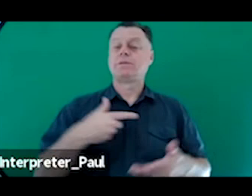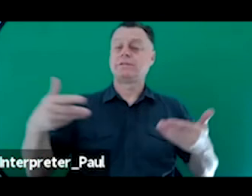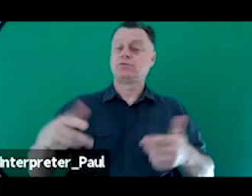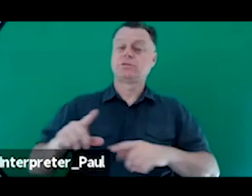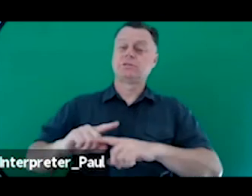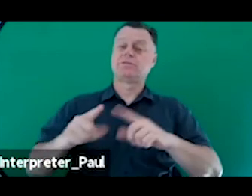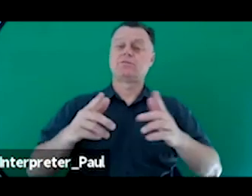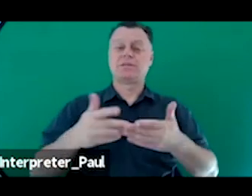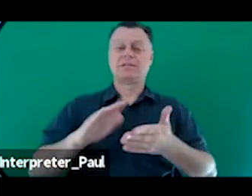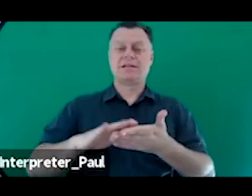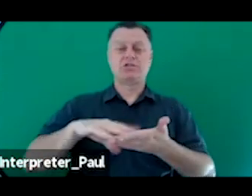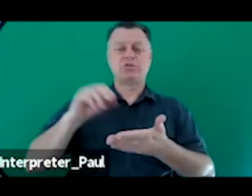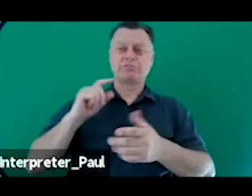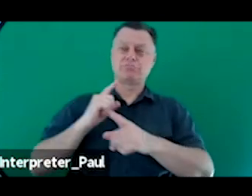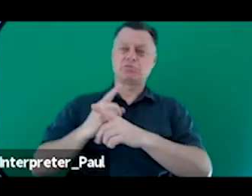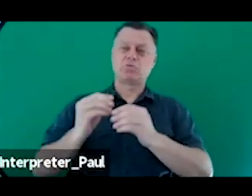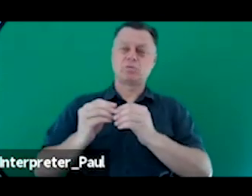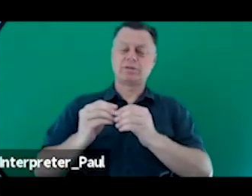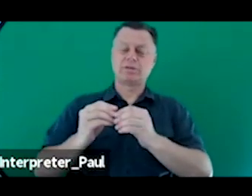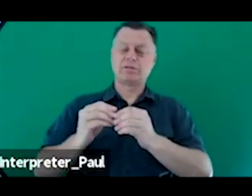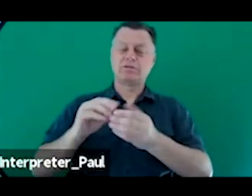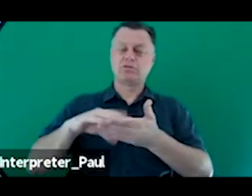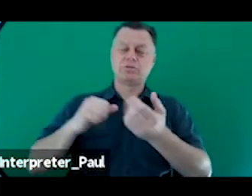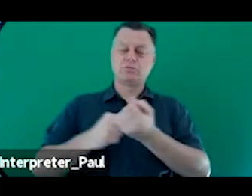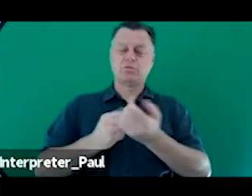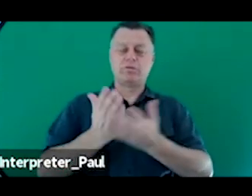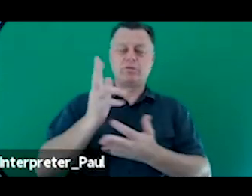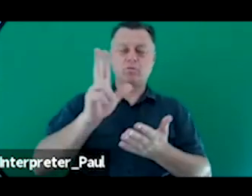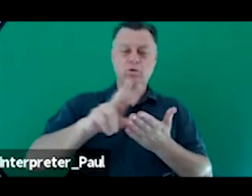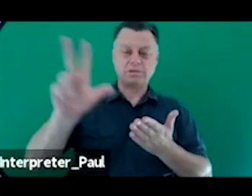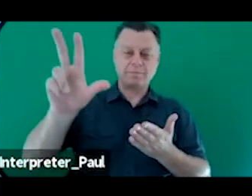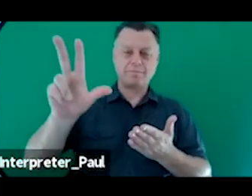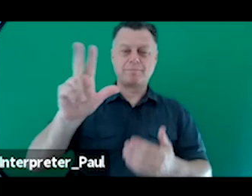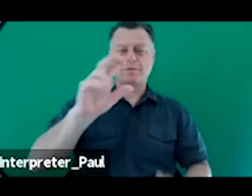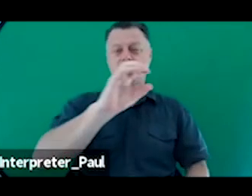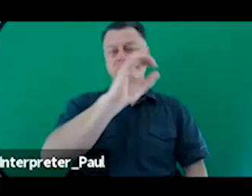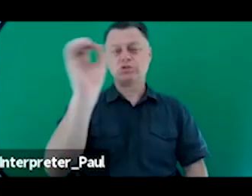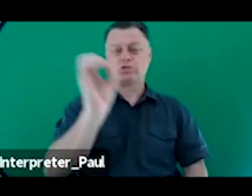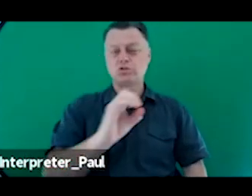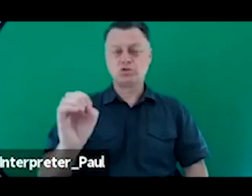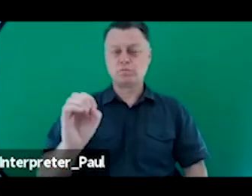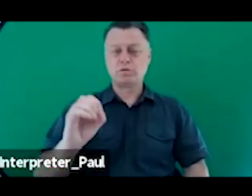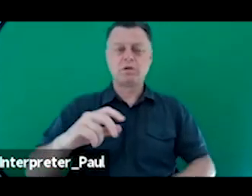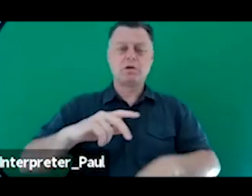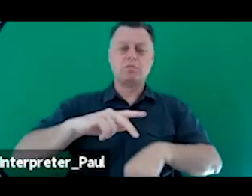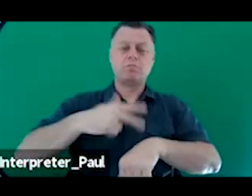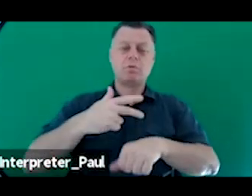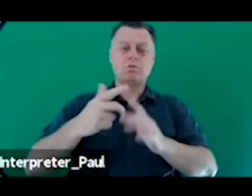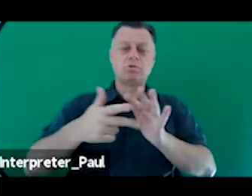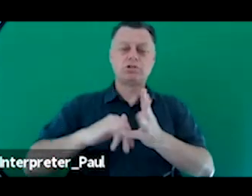student support, chat via WhatsApp, video chat via Zoom, telephone, email, whatever is suitable